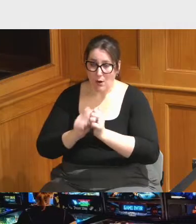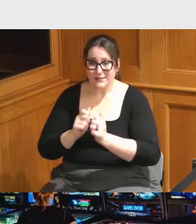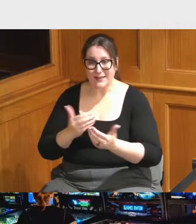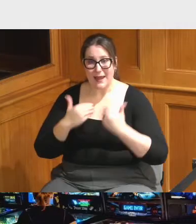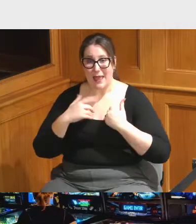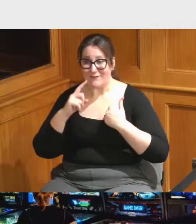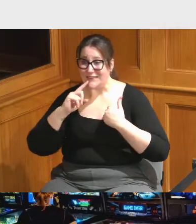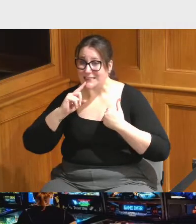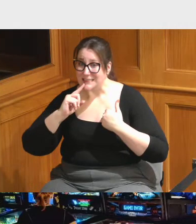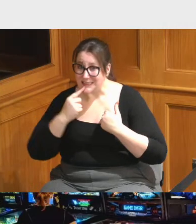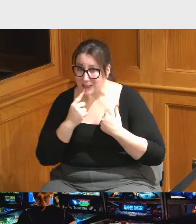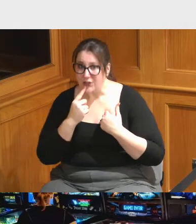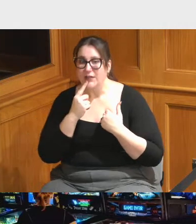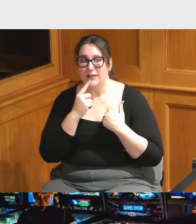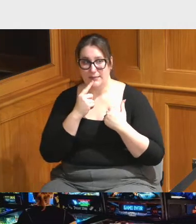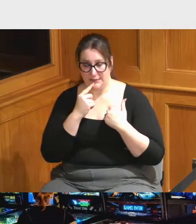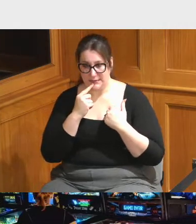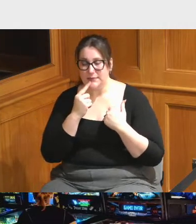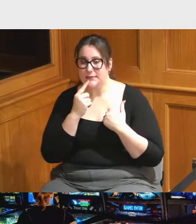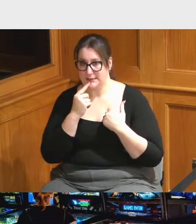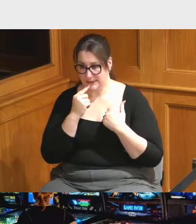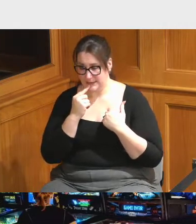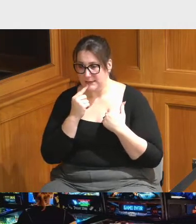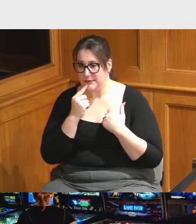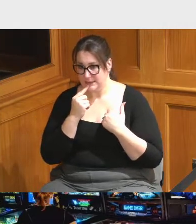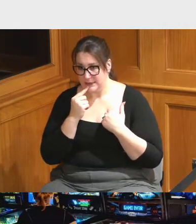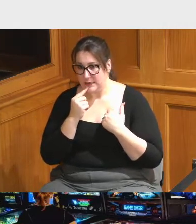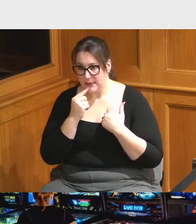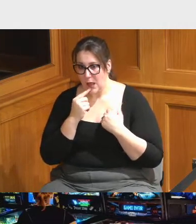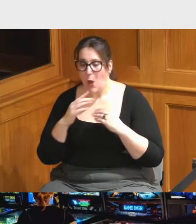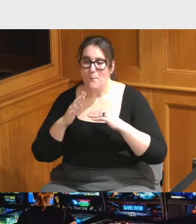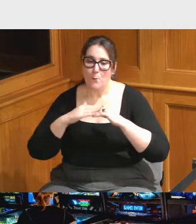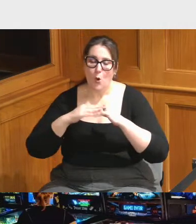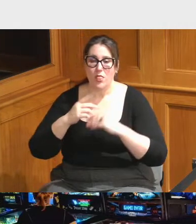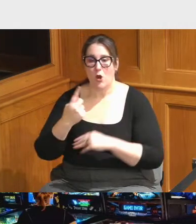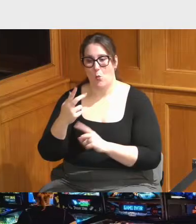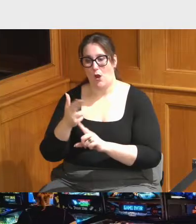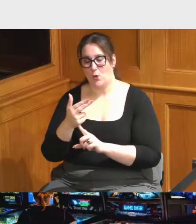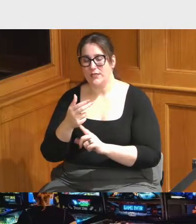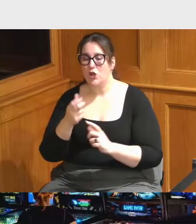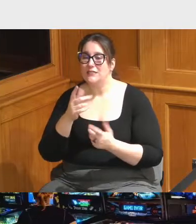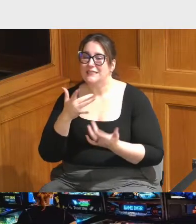mixed juice component have more than one hotel, usually several hotels on site. So we see there's